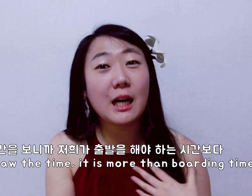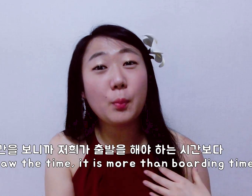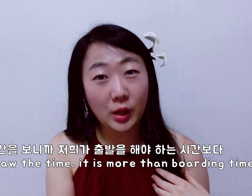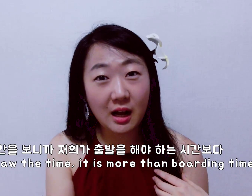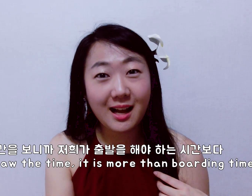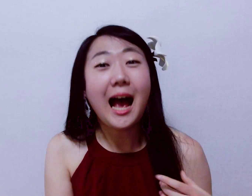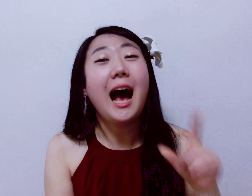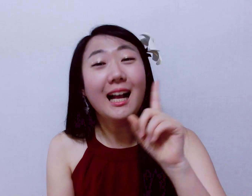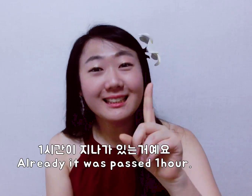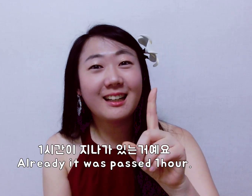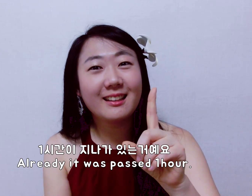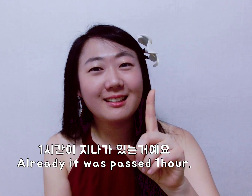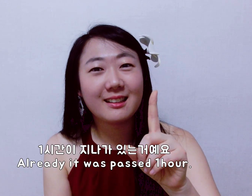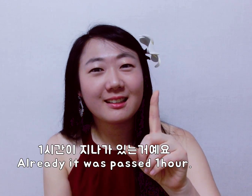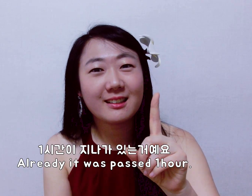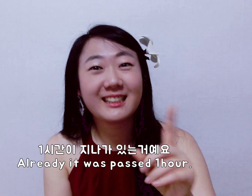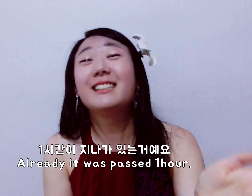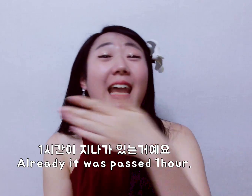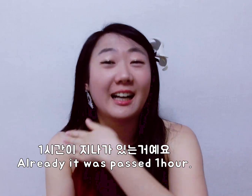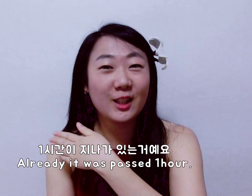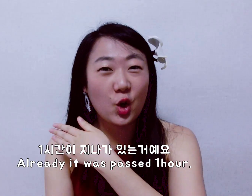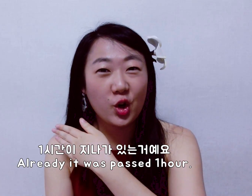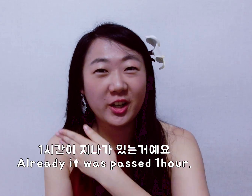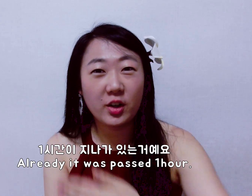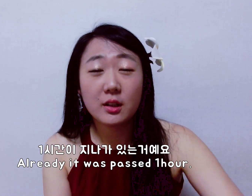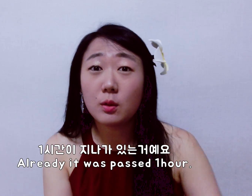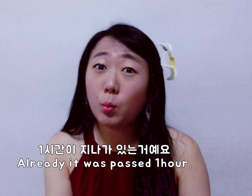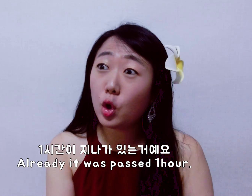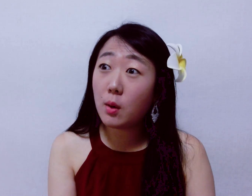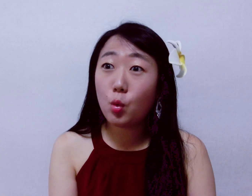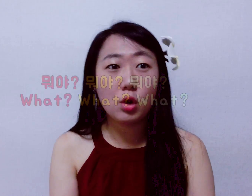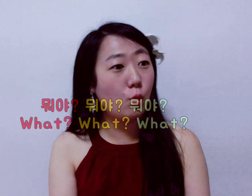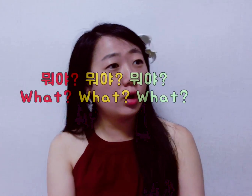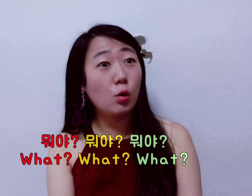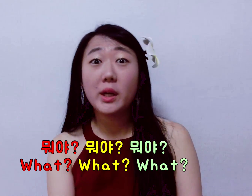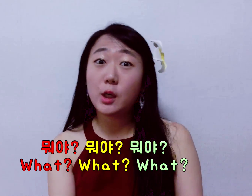하는 시간보다when i saw the time it is more than boarding time 1시간이 지나 가있는거예요already it was passed 1 hour.